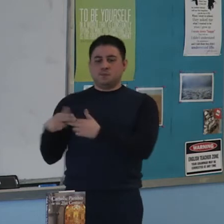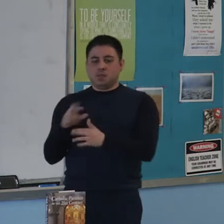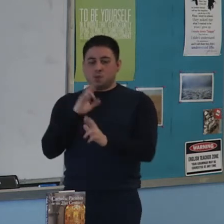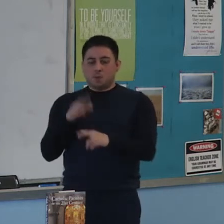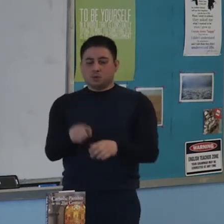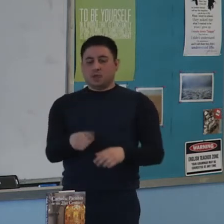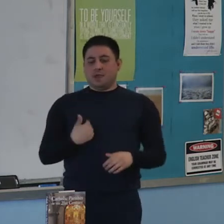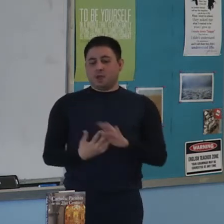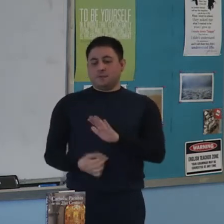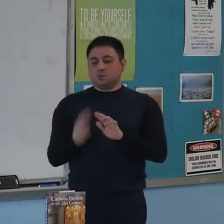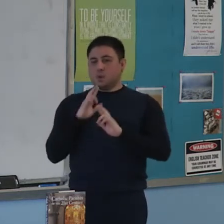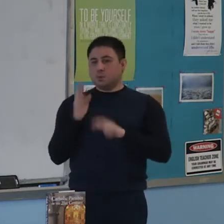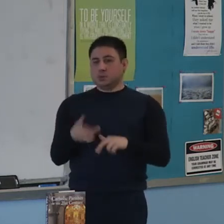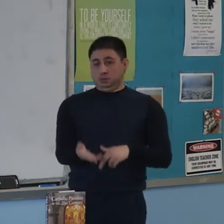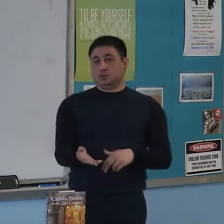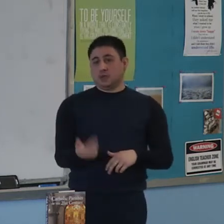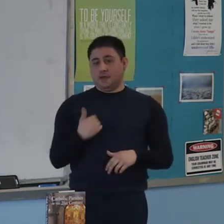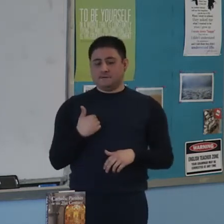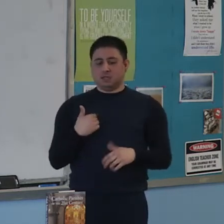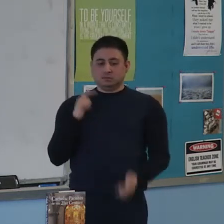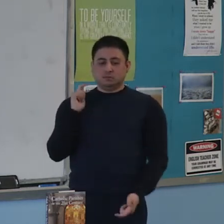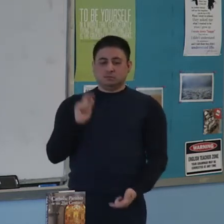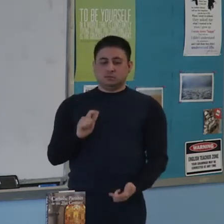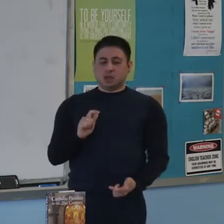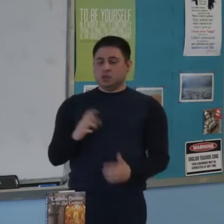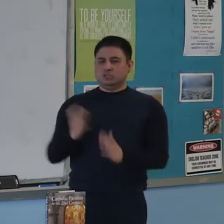we have copies of the reports here. There's a big huge report that you can